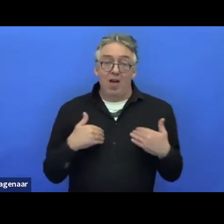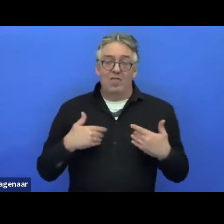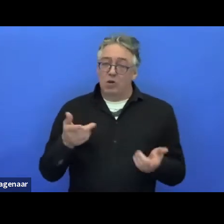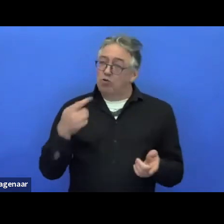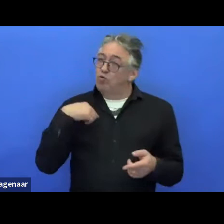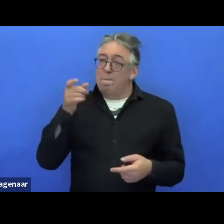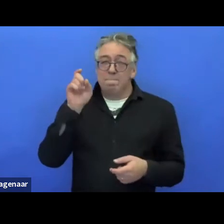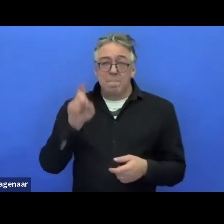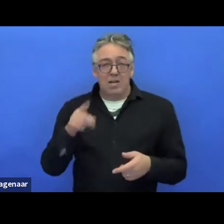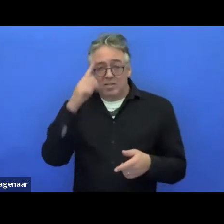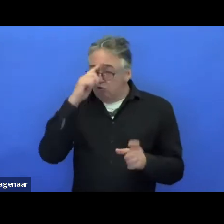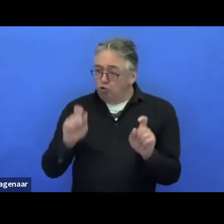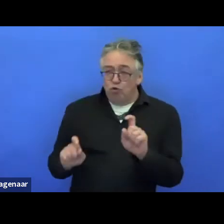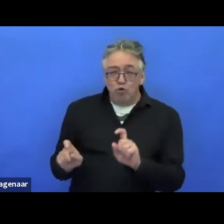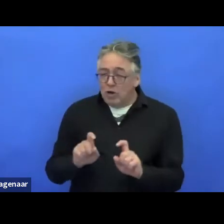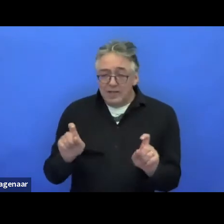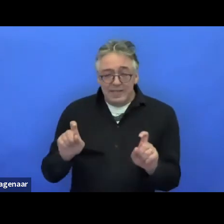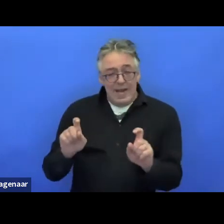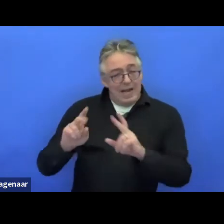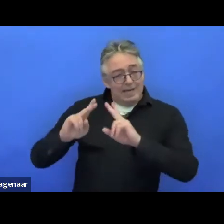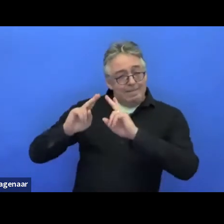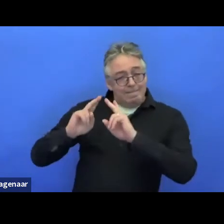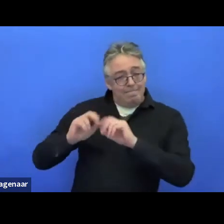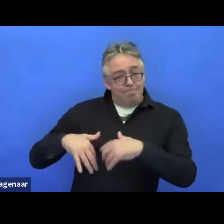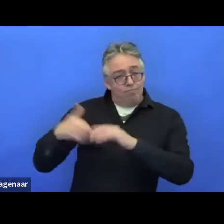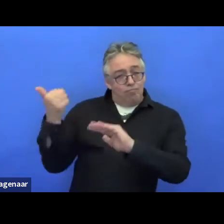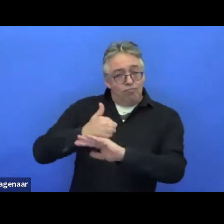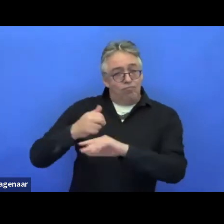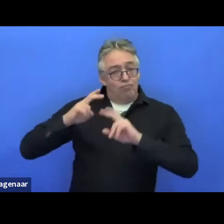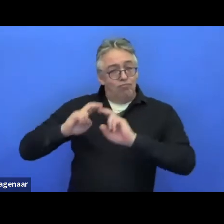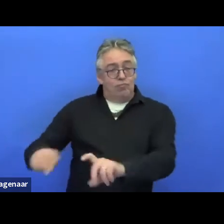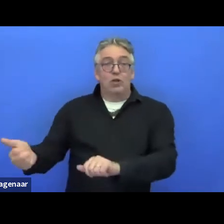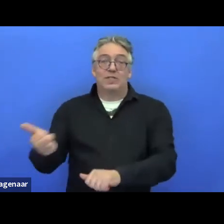and she looks for public interest into the subjects